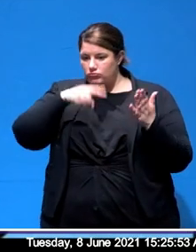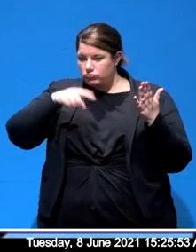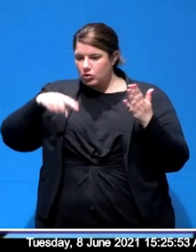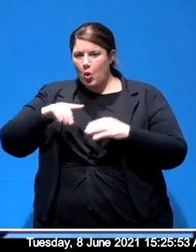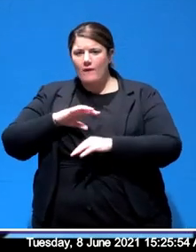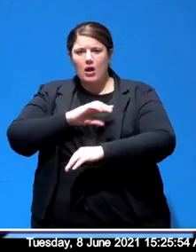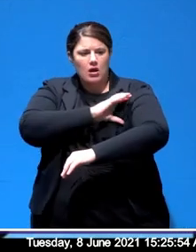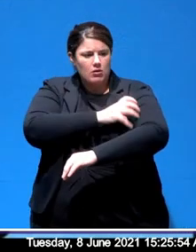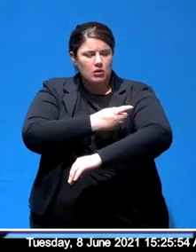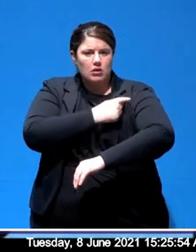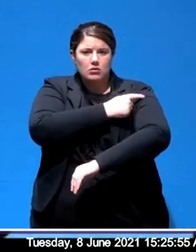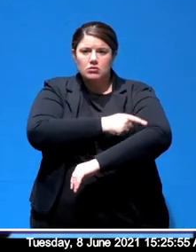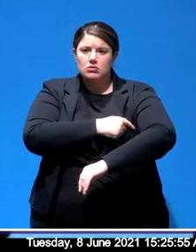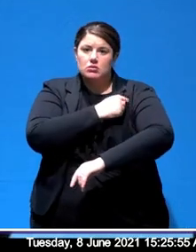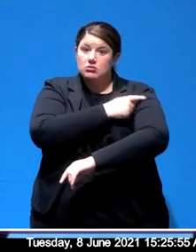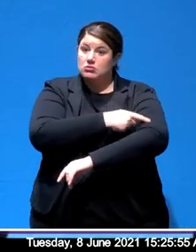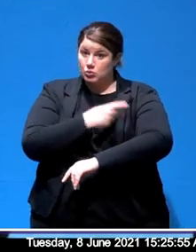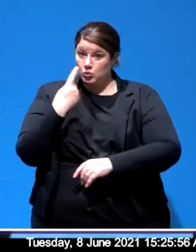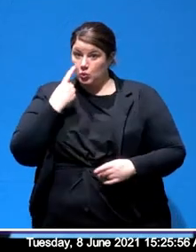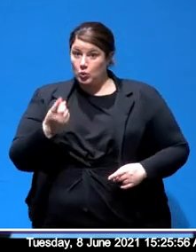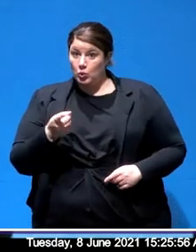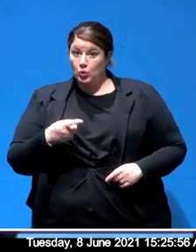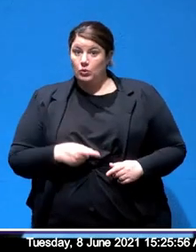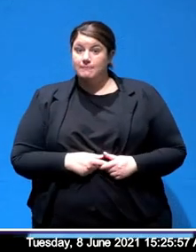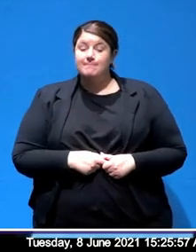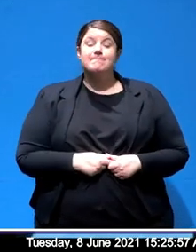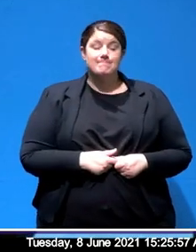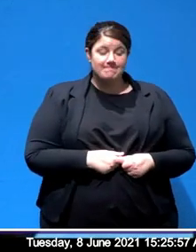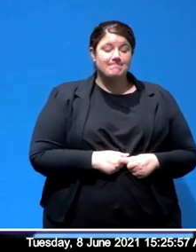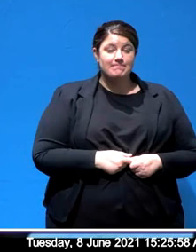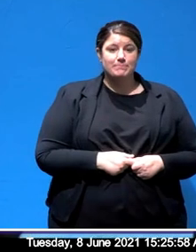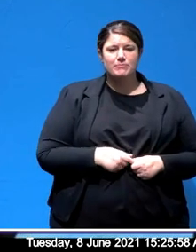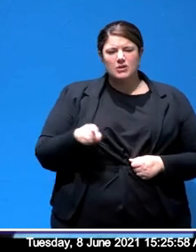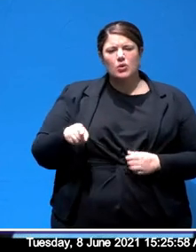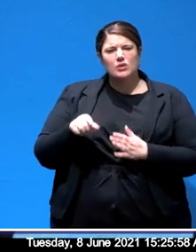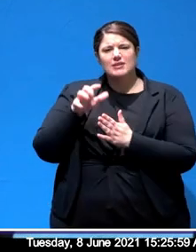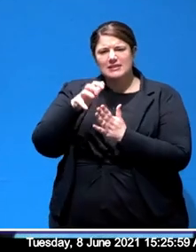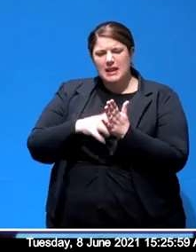unexplained bruising; is that right? Yes, I did, yes. You tell us about that at paragraph 77 of your statement.